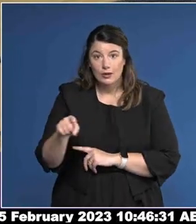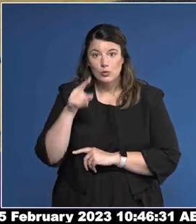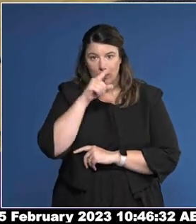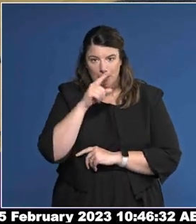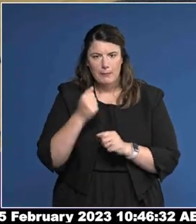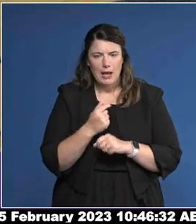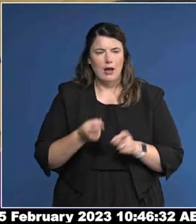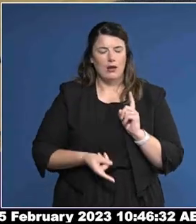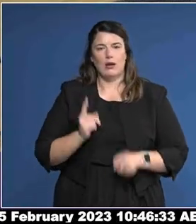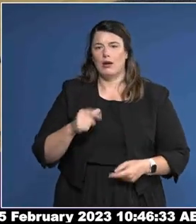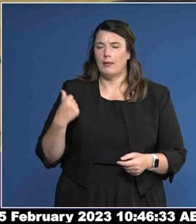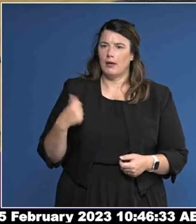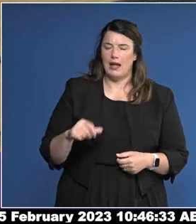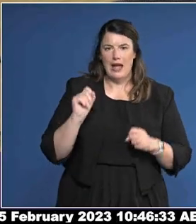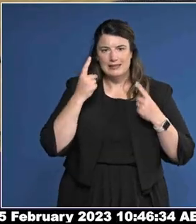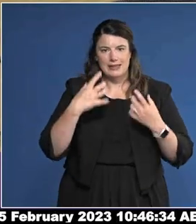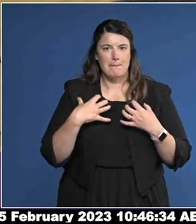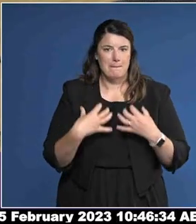involved in evaluating and assessing training.